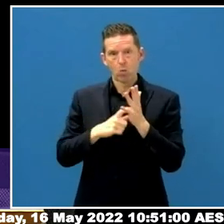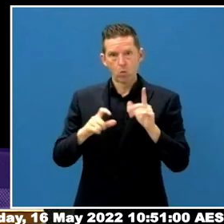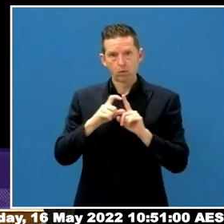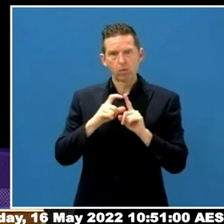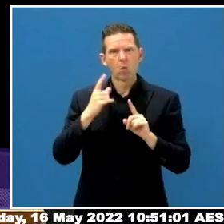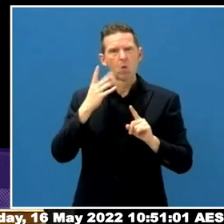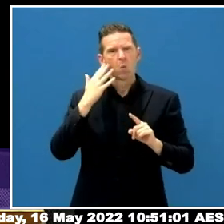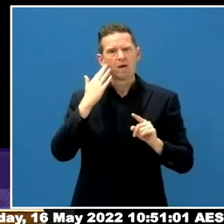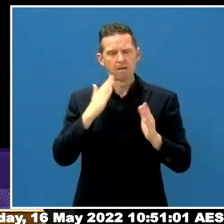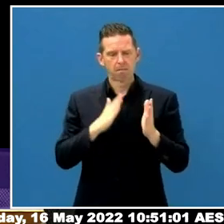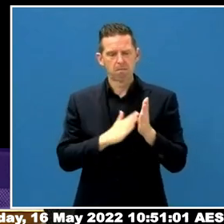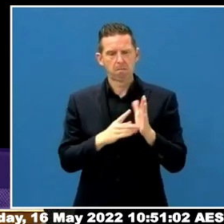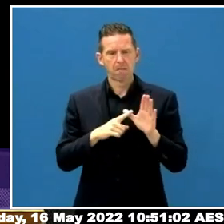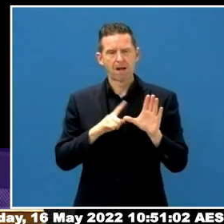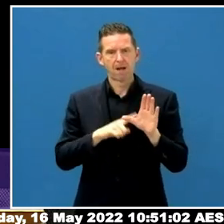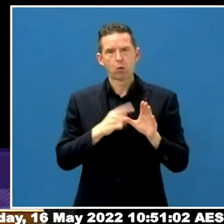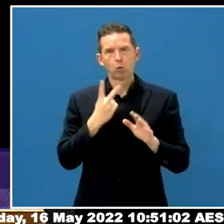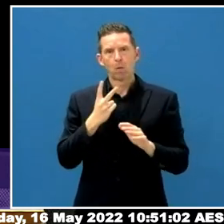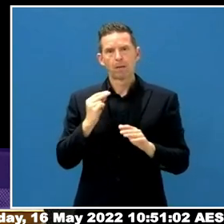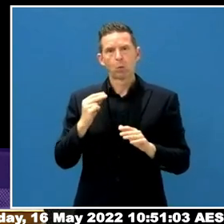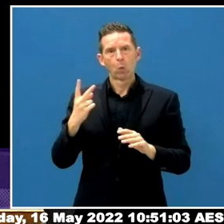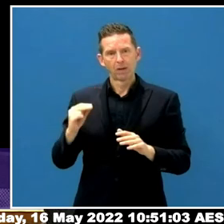concerning the abuse perpetrated by Daniel Nuumaalii.